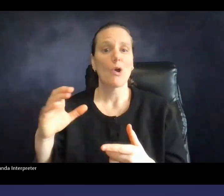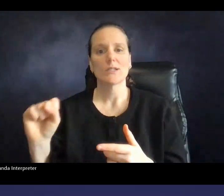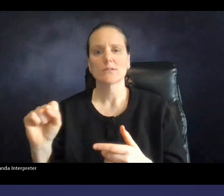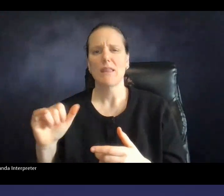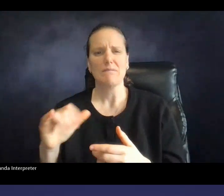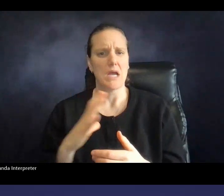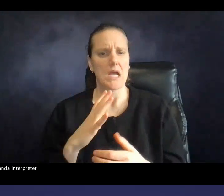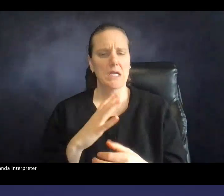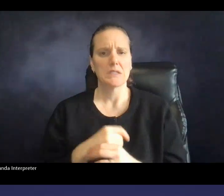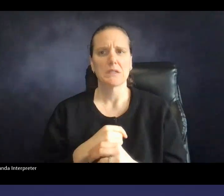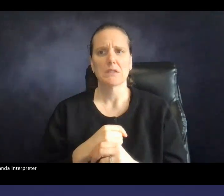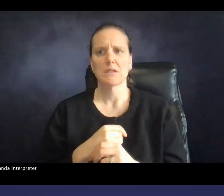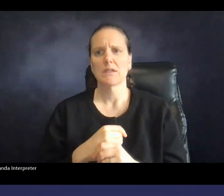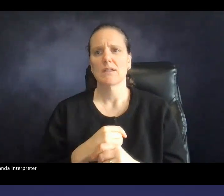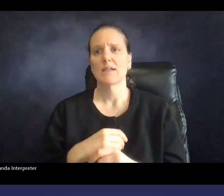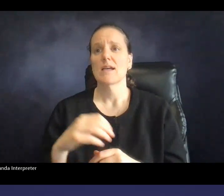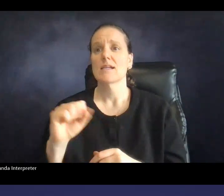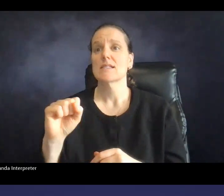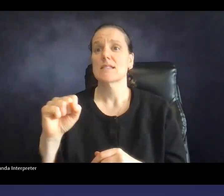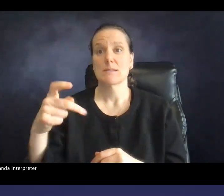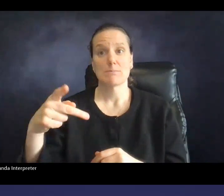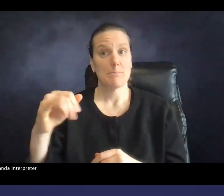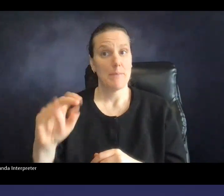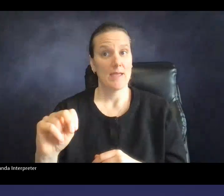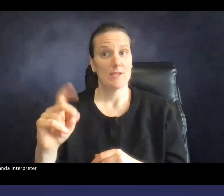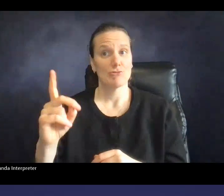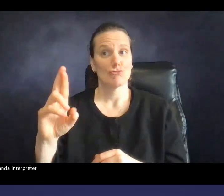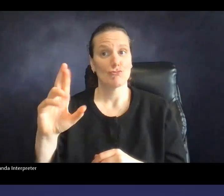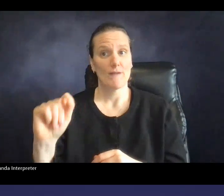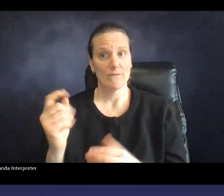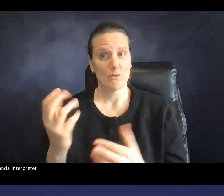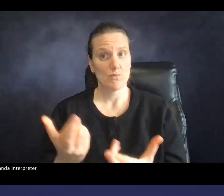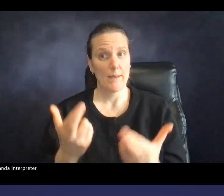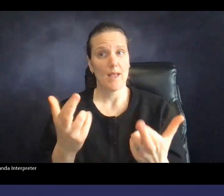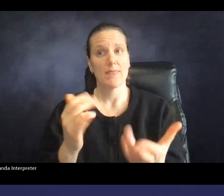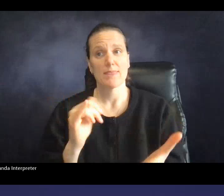So spindrift I recommend, I also recommend getting those like fusing a soda stream